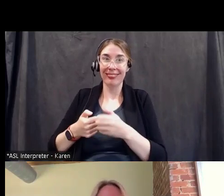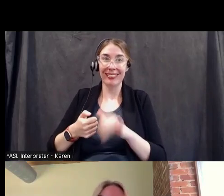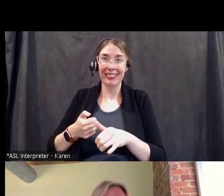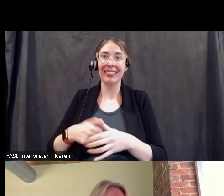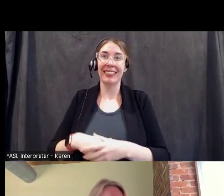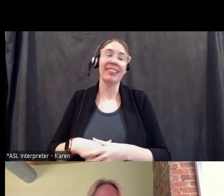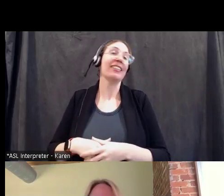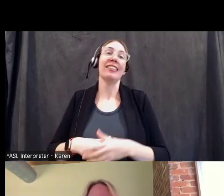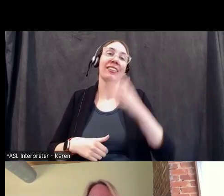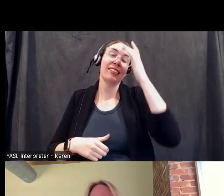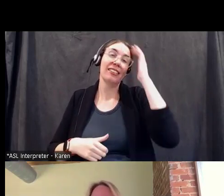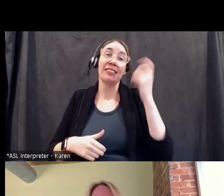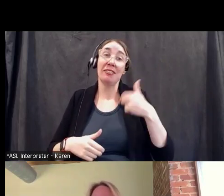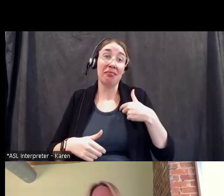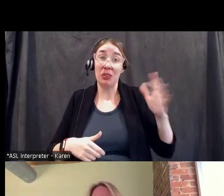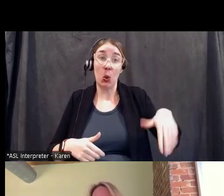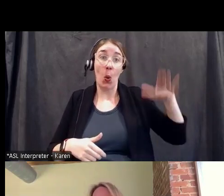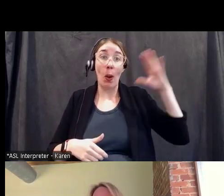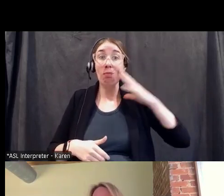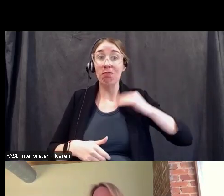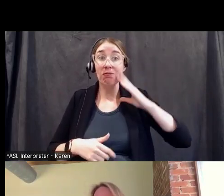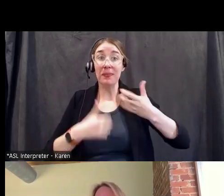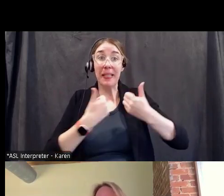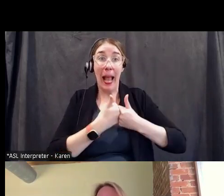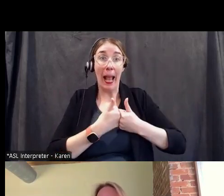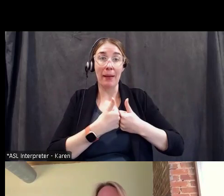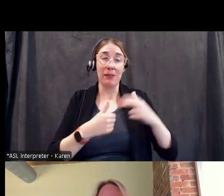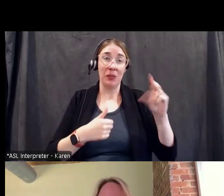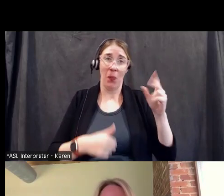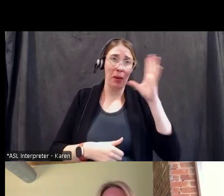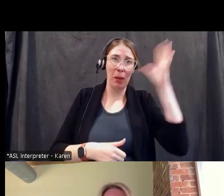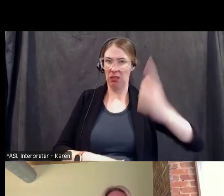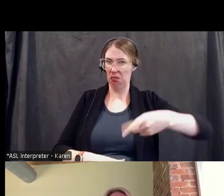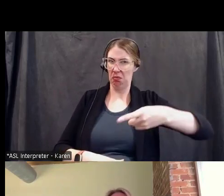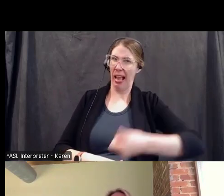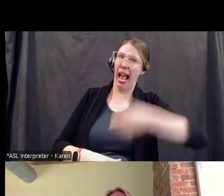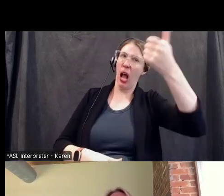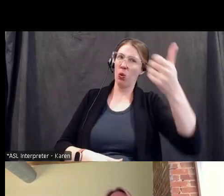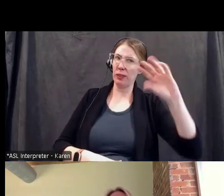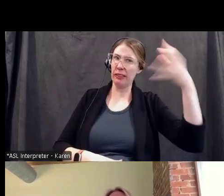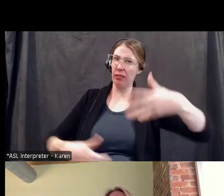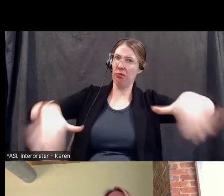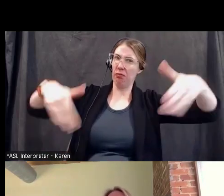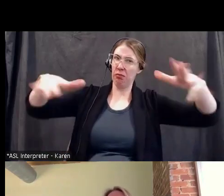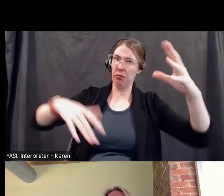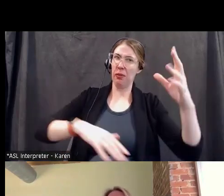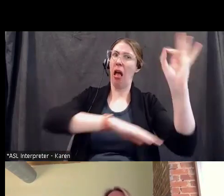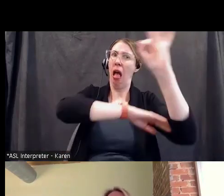Like I did not grow up with games, my mom and dad were like, y'all are outside into the sun until the sun went down. So I was a little behind on the gaming,